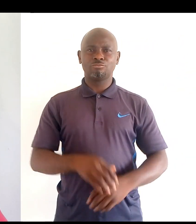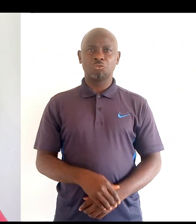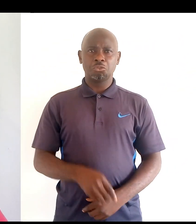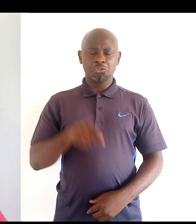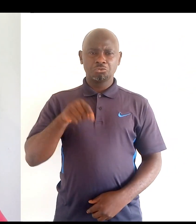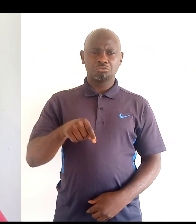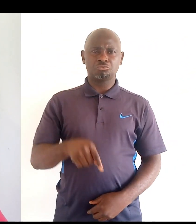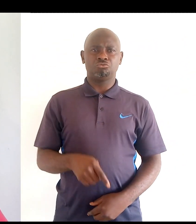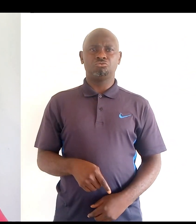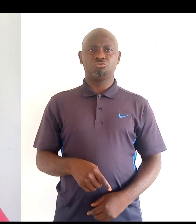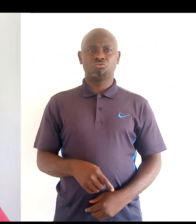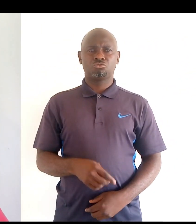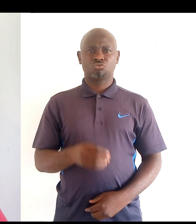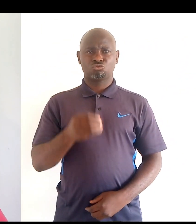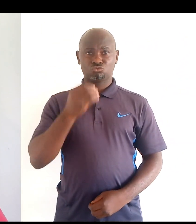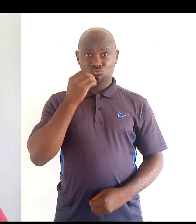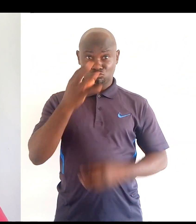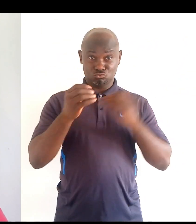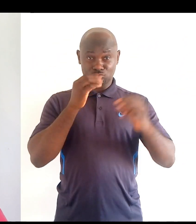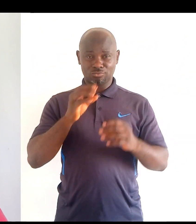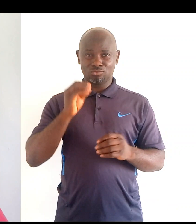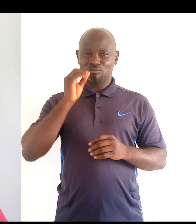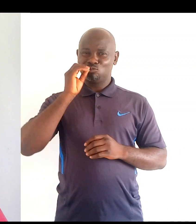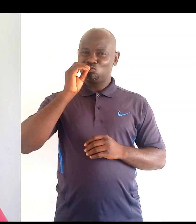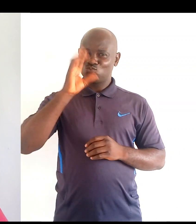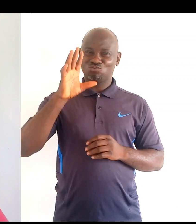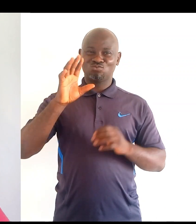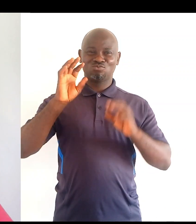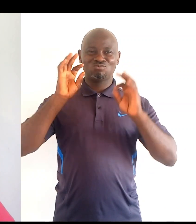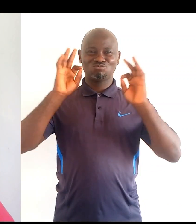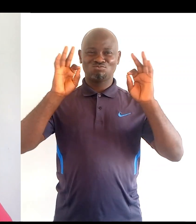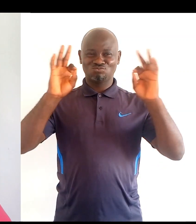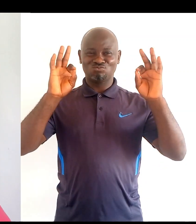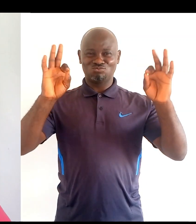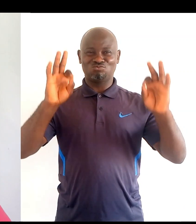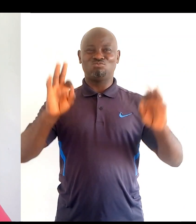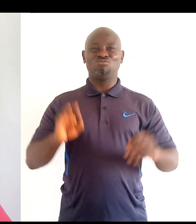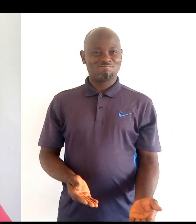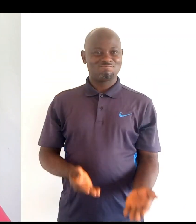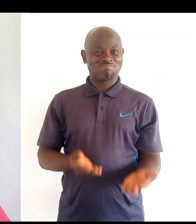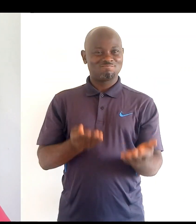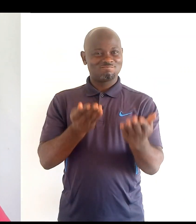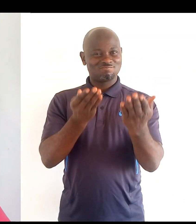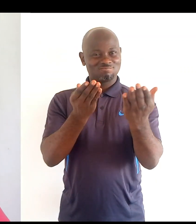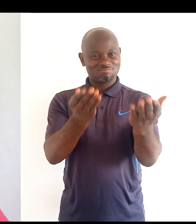African sign languages. So, let's first consider some of the advantages of multilingualism.